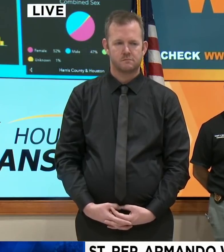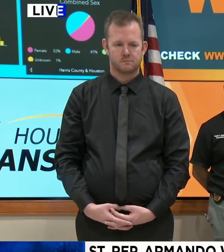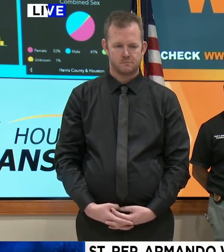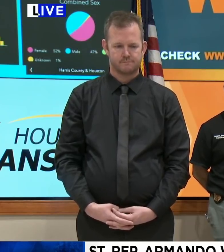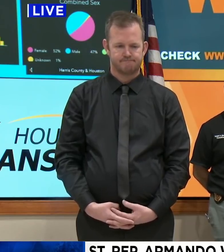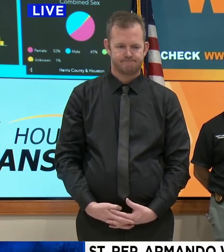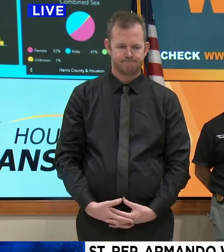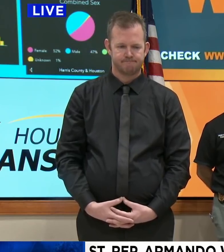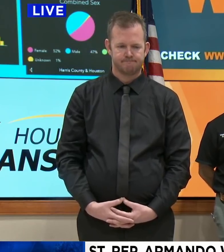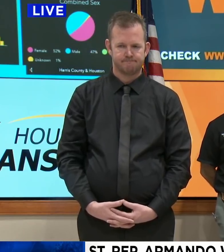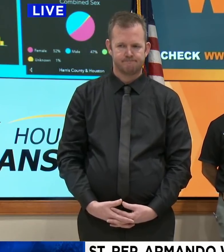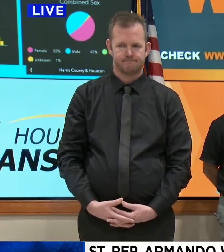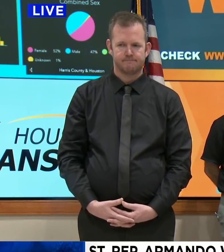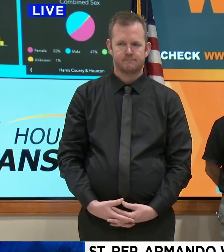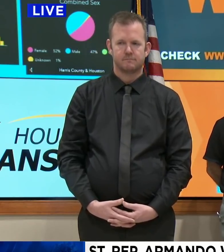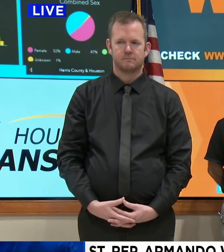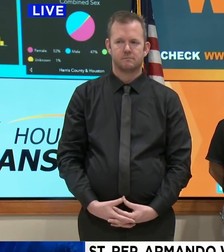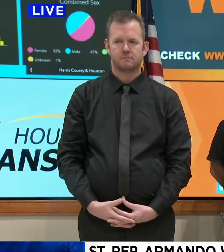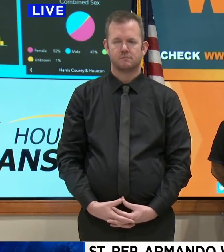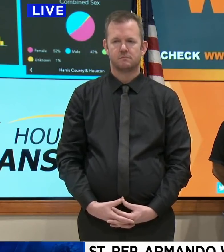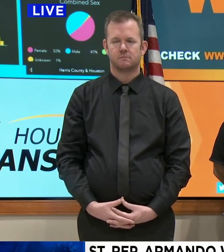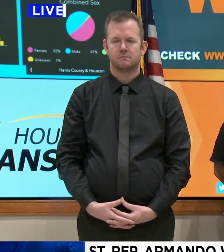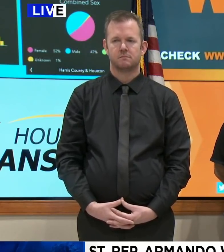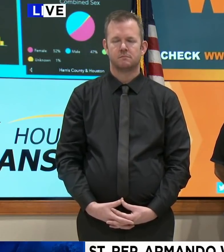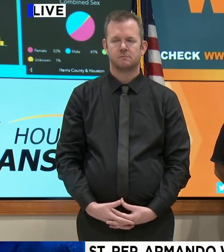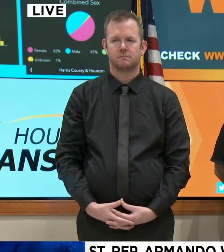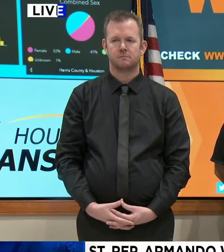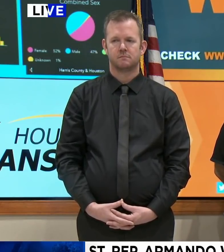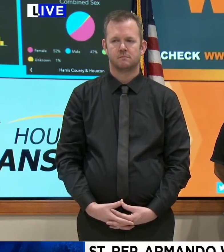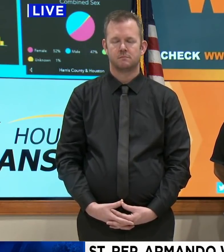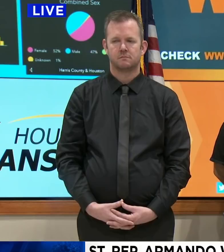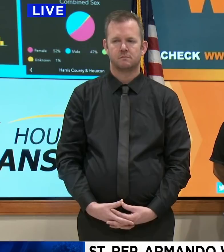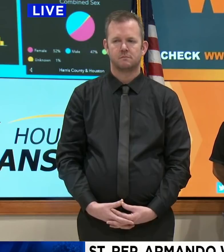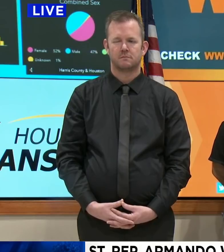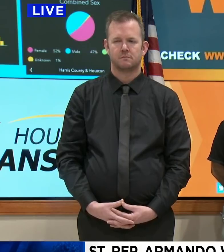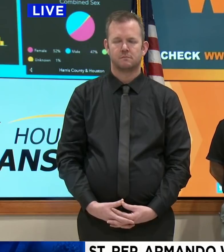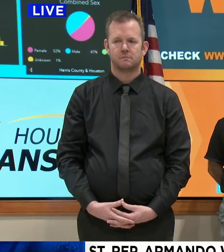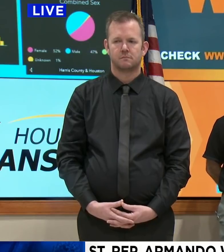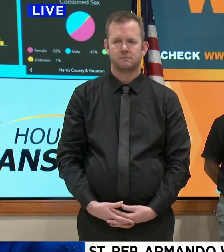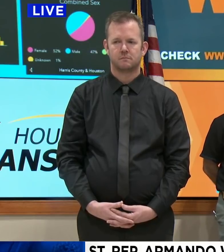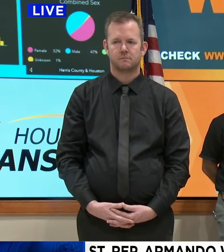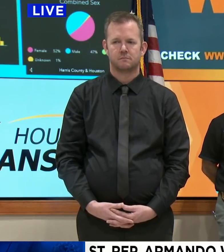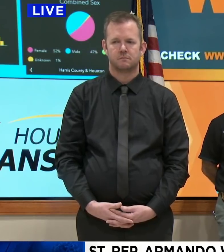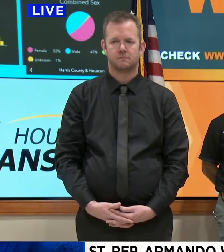testing pushing for testing expansion all across the expansion all across the county. county. He says as our he’s going to be